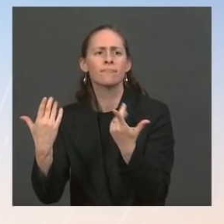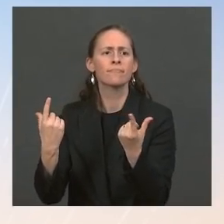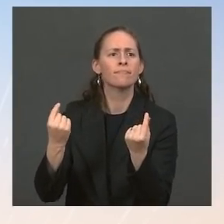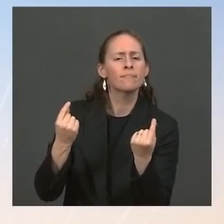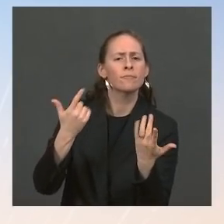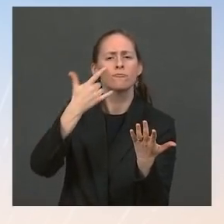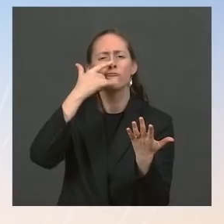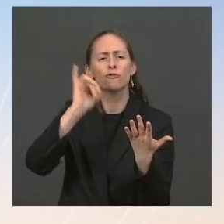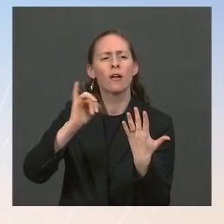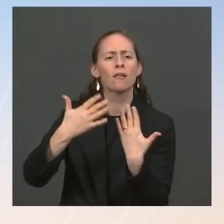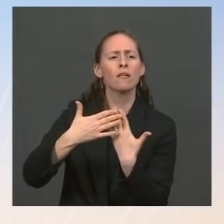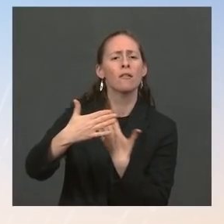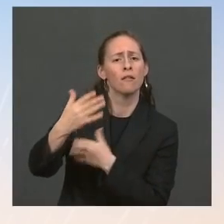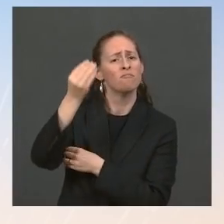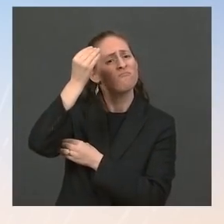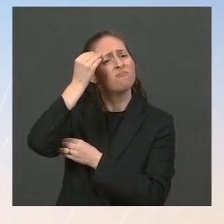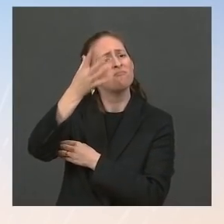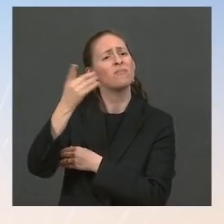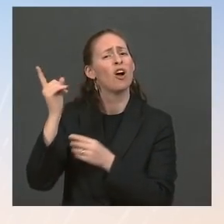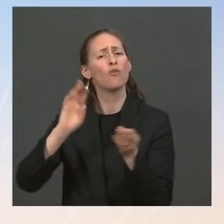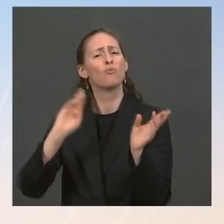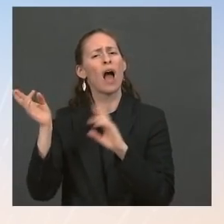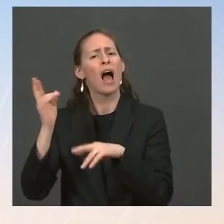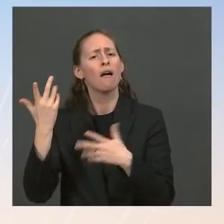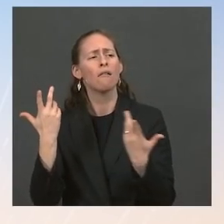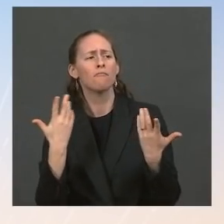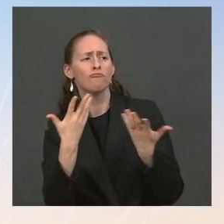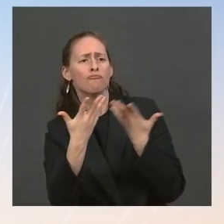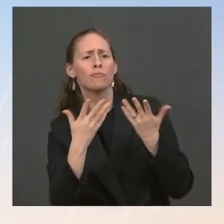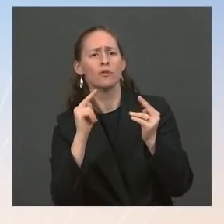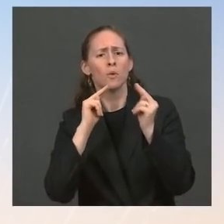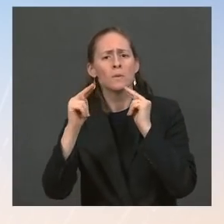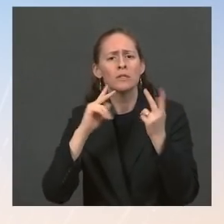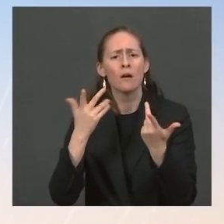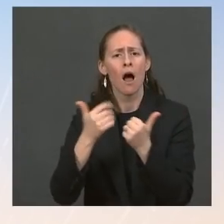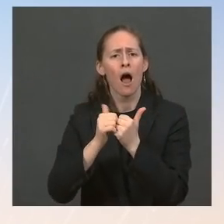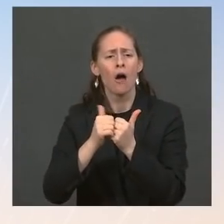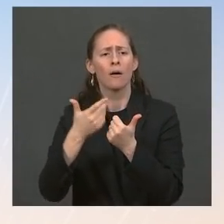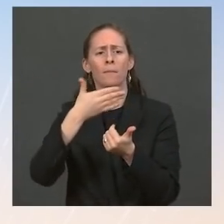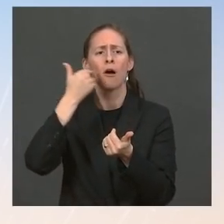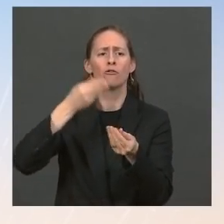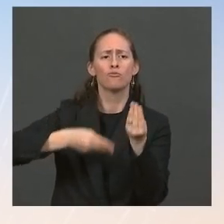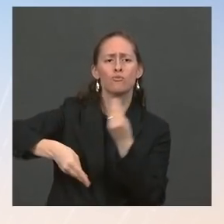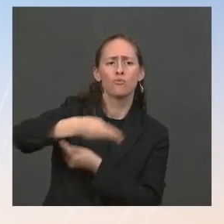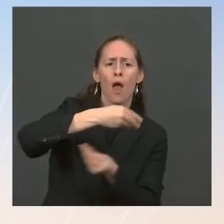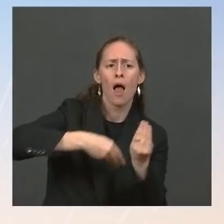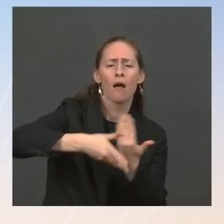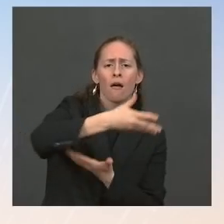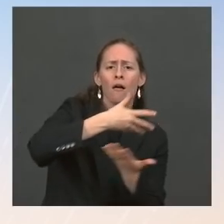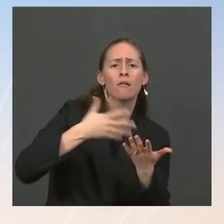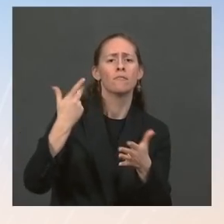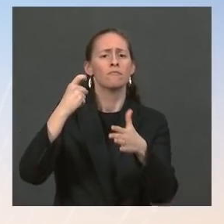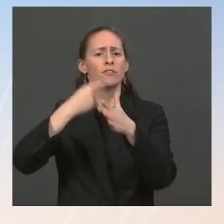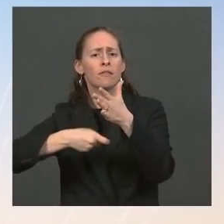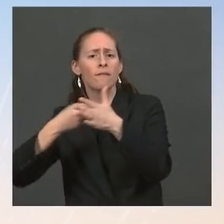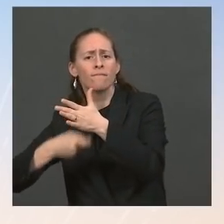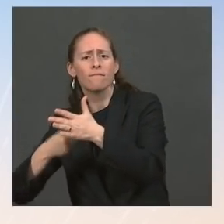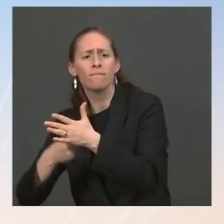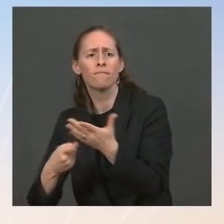and discussions around trade tariff reviews. That's why there's a lot to discuss in this discussion. We'll give you -- there'll be a call late tonight --